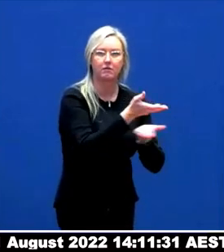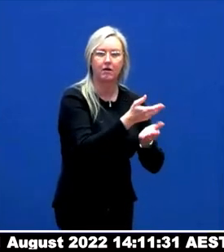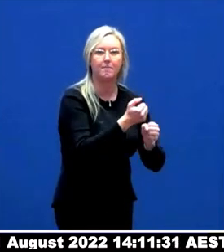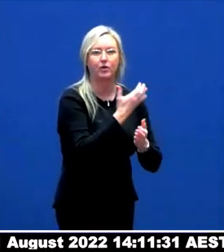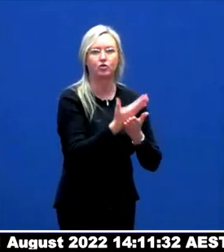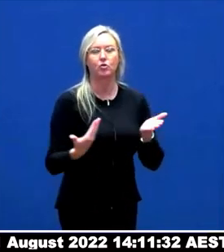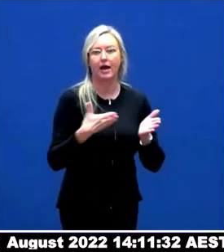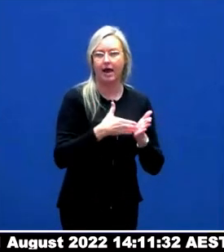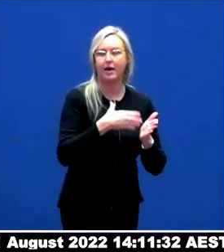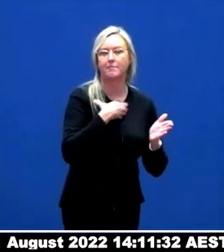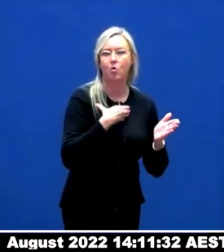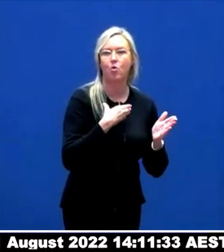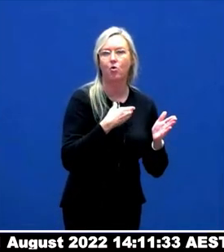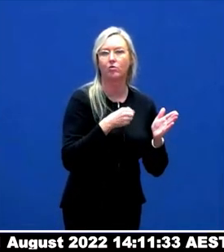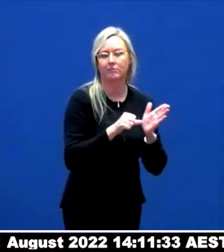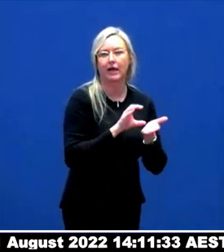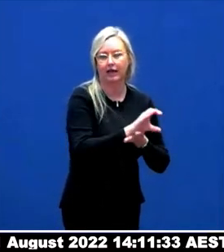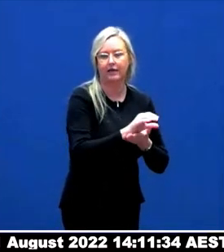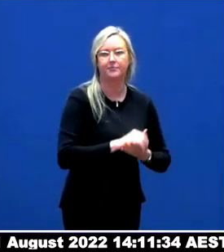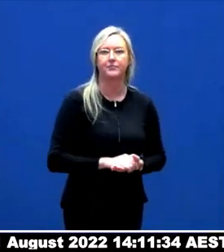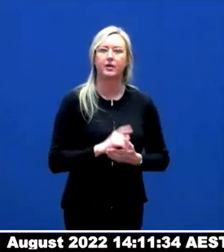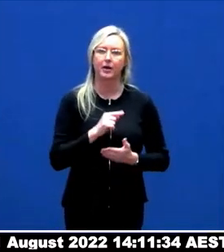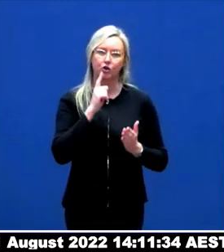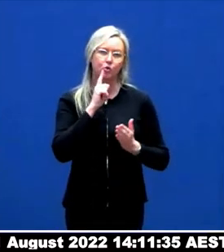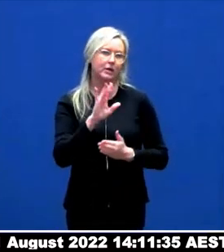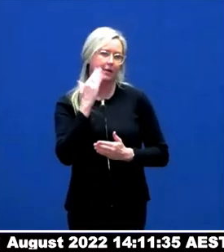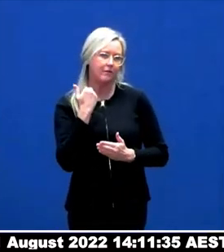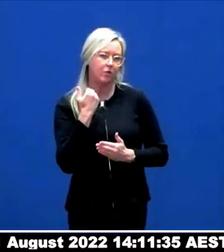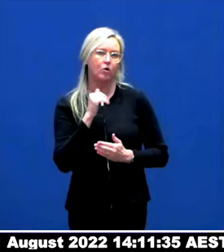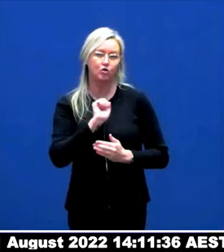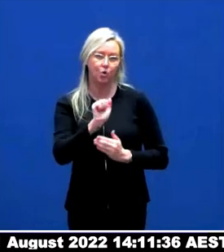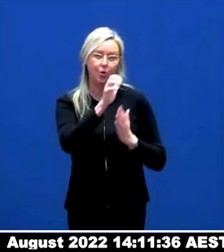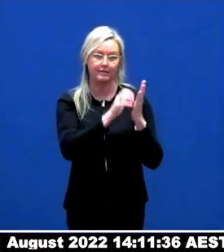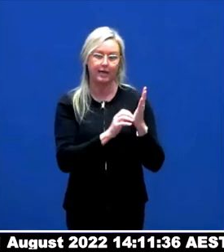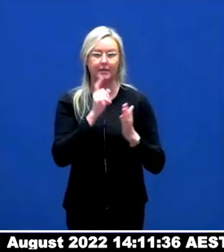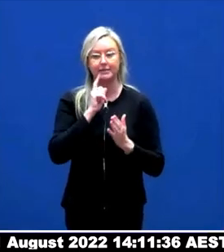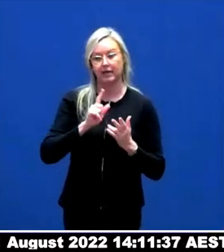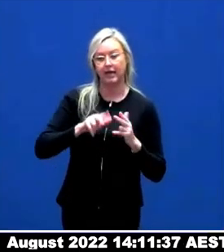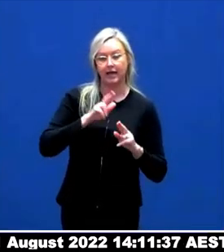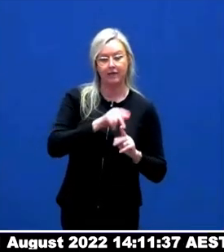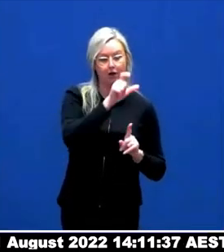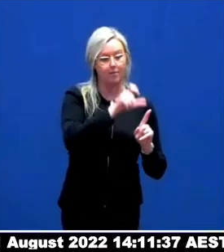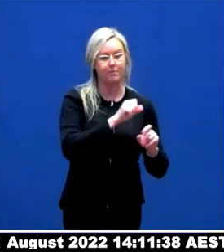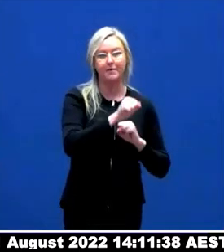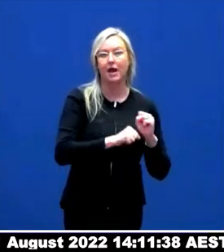NDIA becomes aware that a person has become homeless or at risk of homelessness, it can